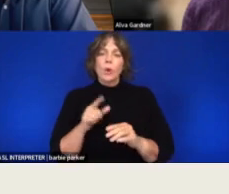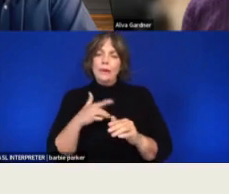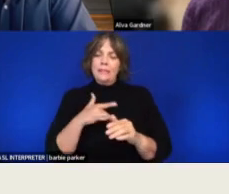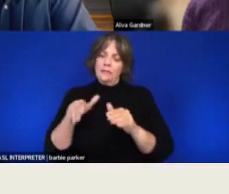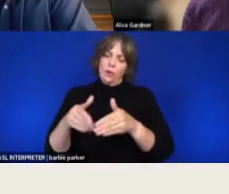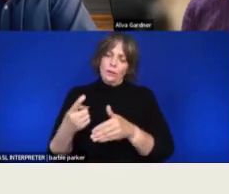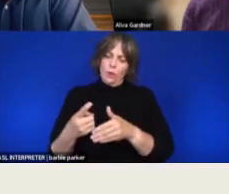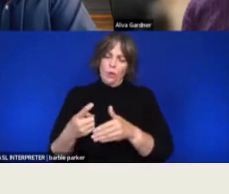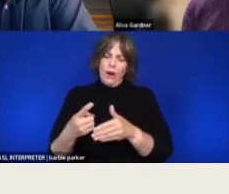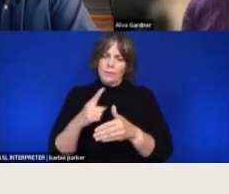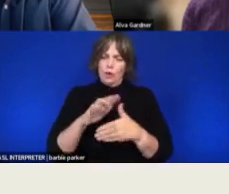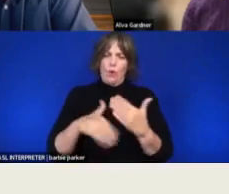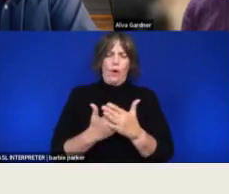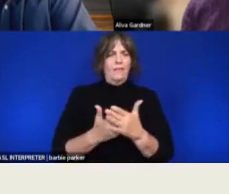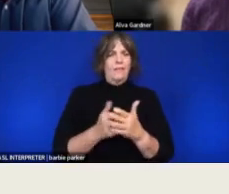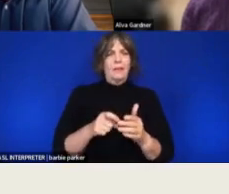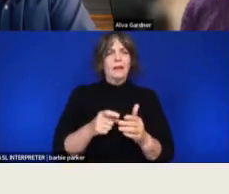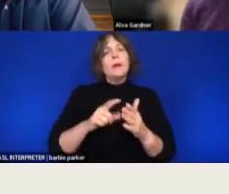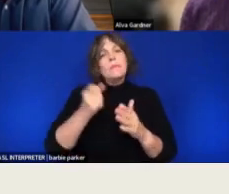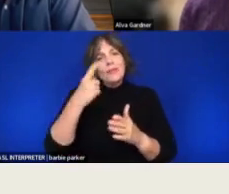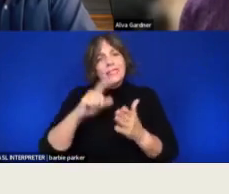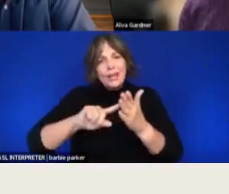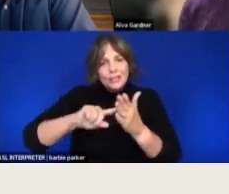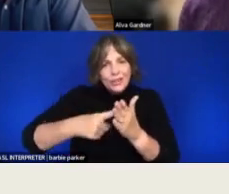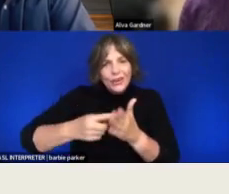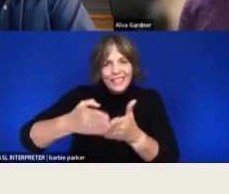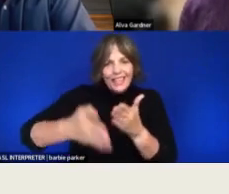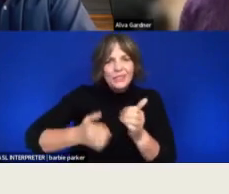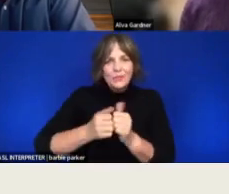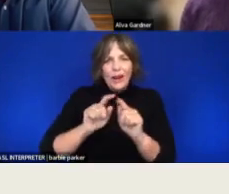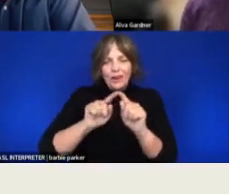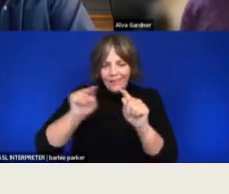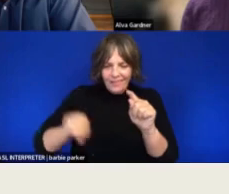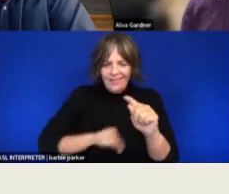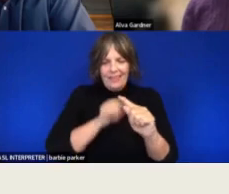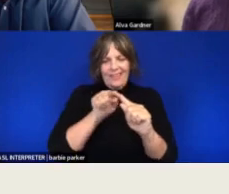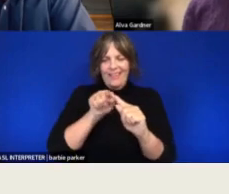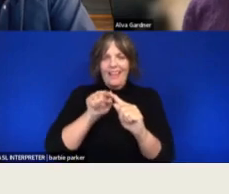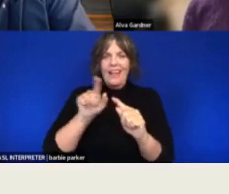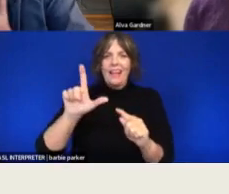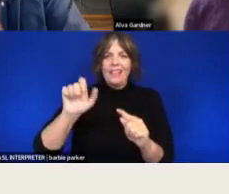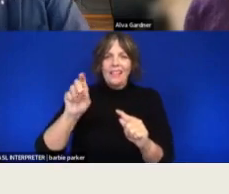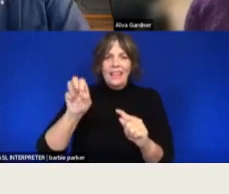because leaders not only need to sign up for this, but they need to stay engaged. One of the